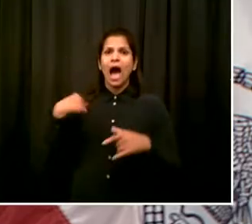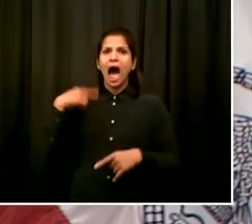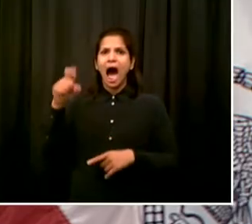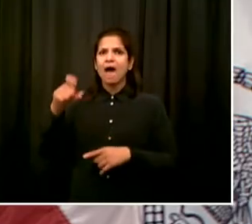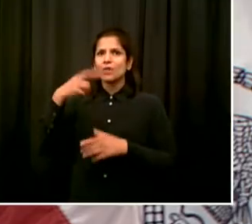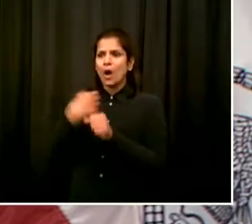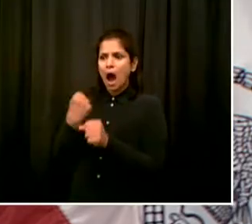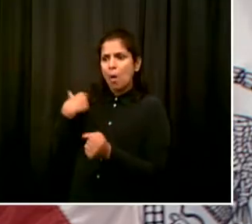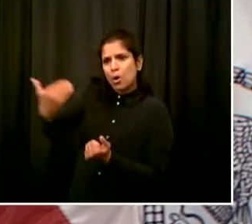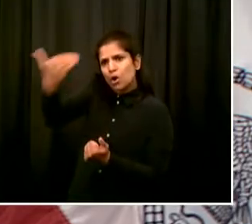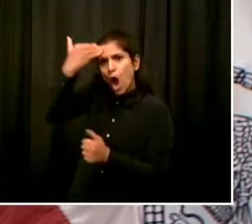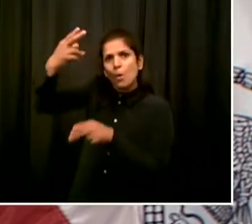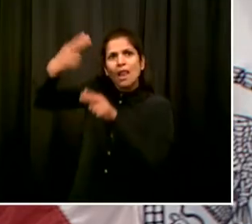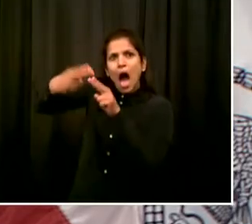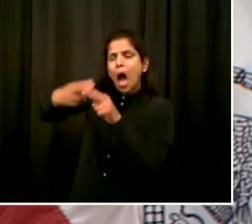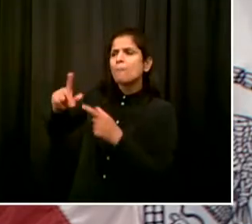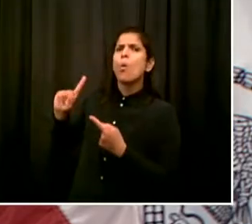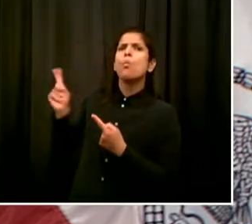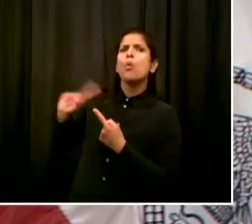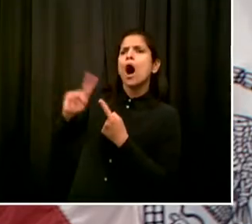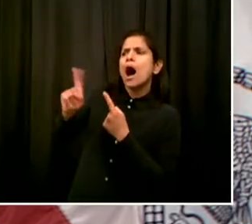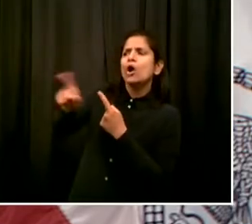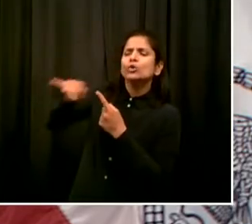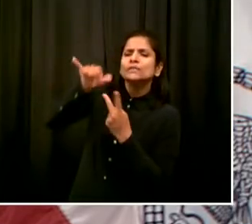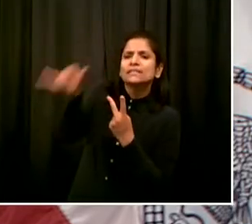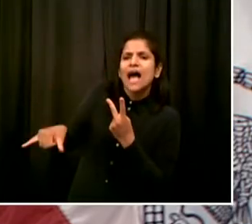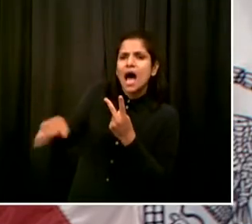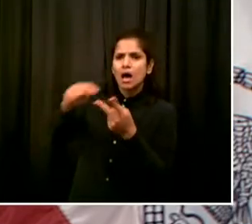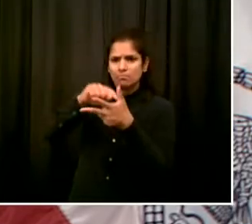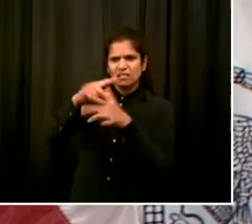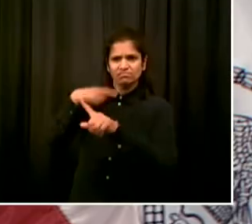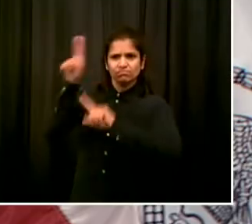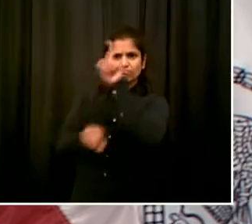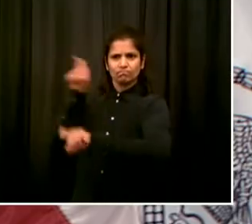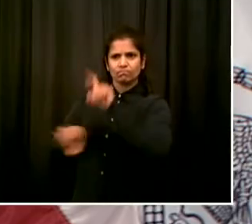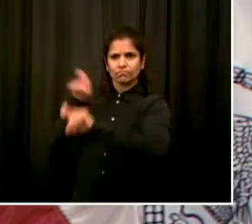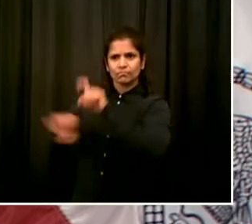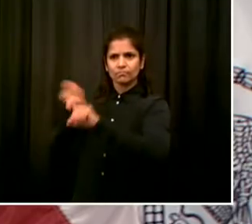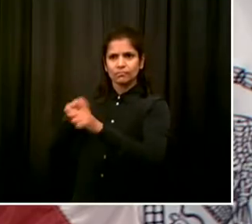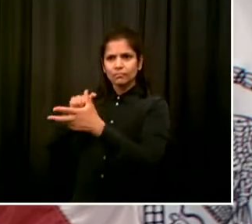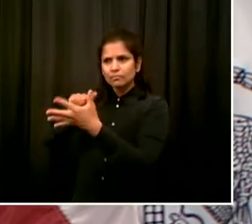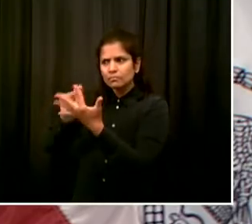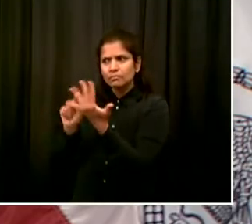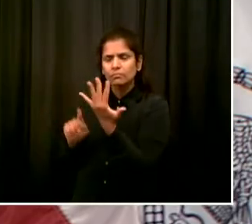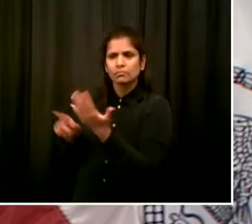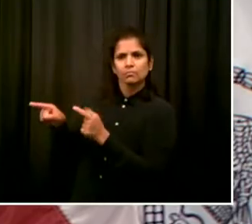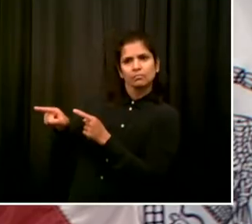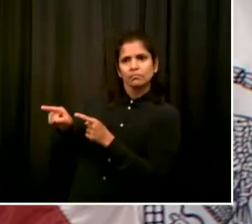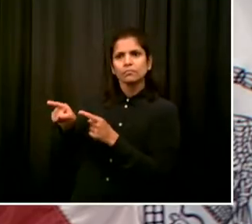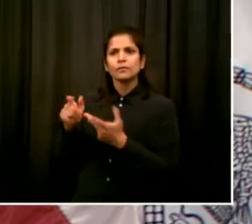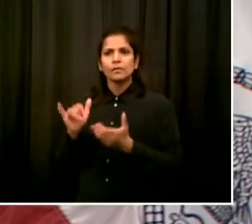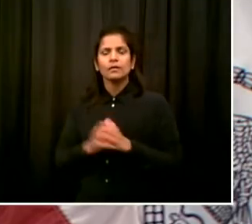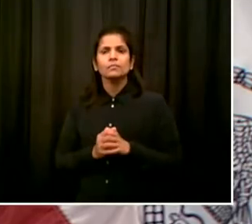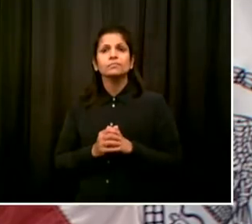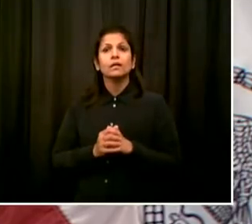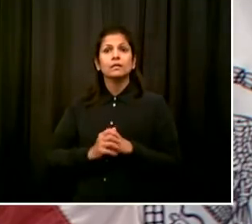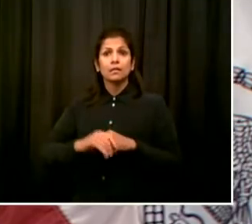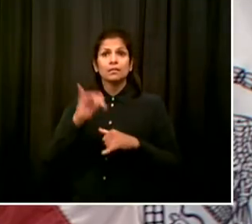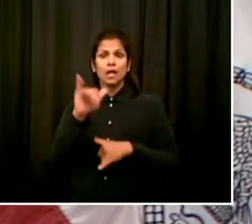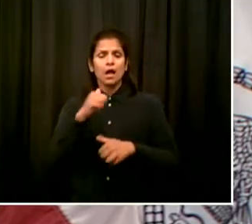YORK CITY AND WE WILL WORK ON THE